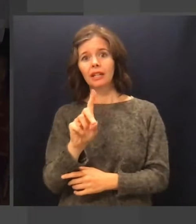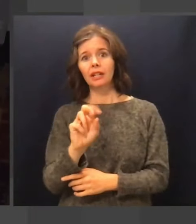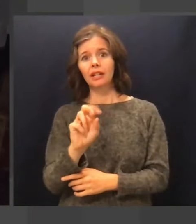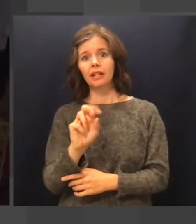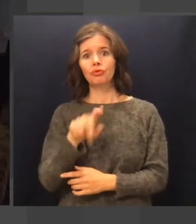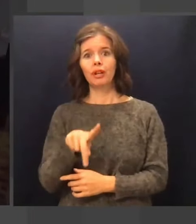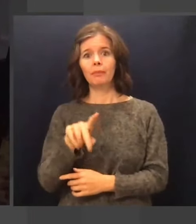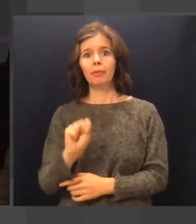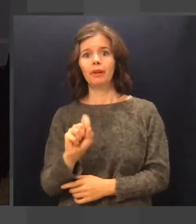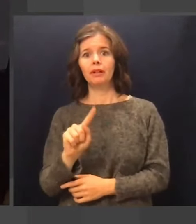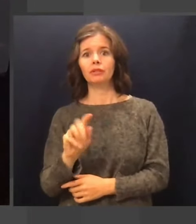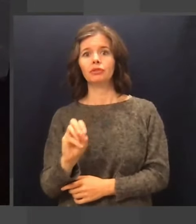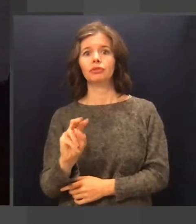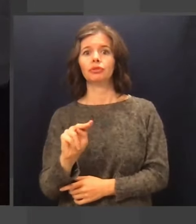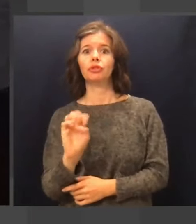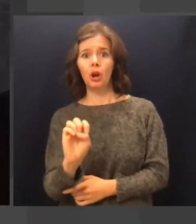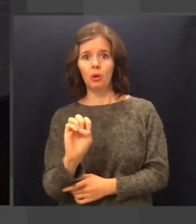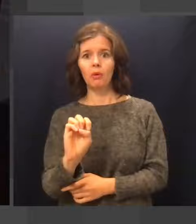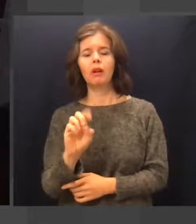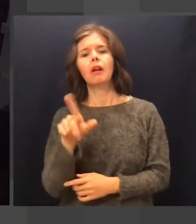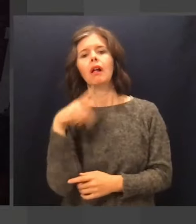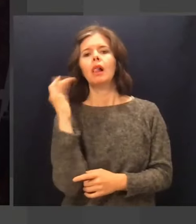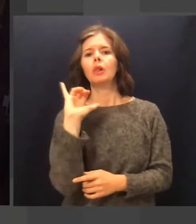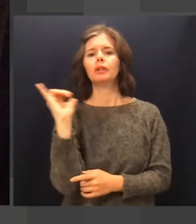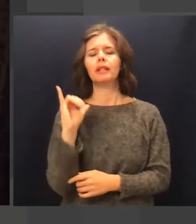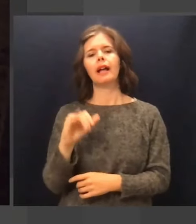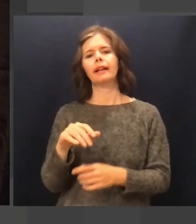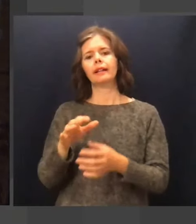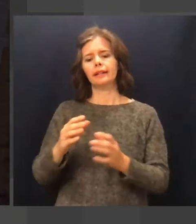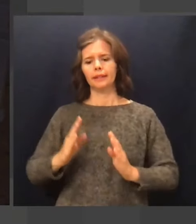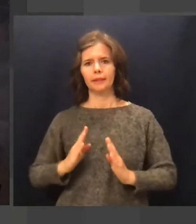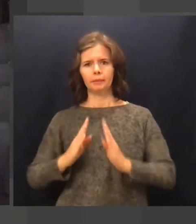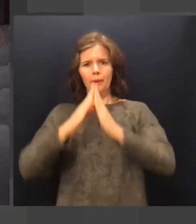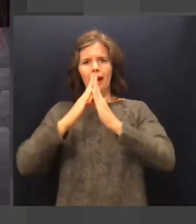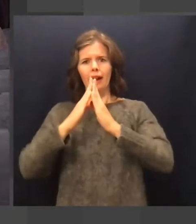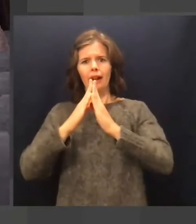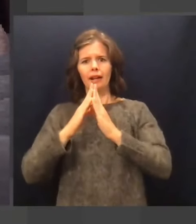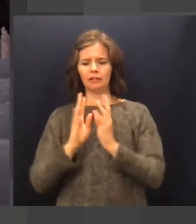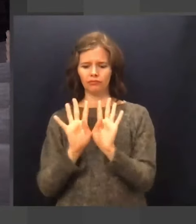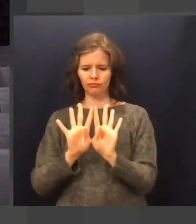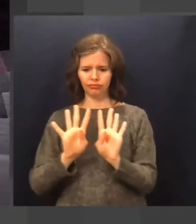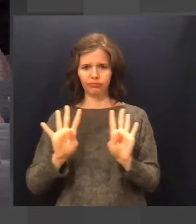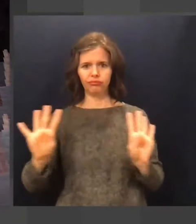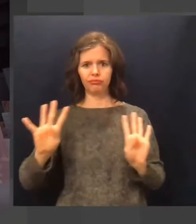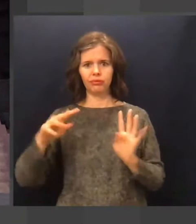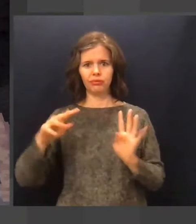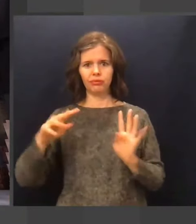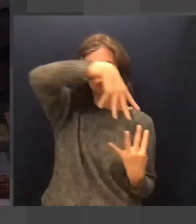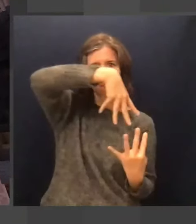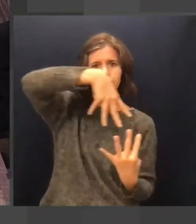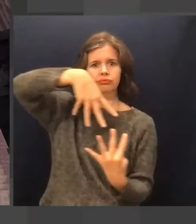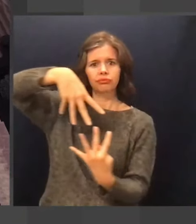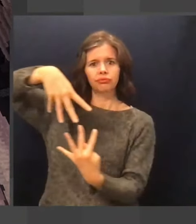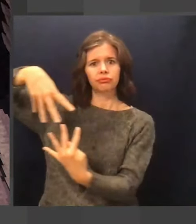IDEA OF A CAVE UPDATE THE